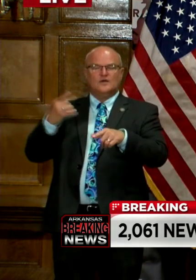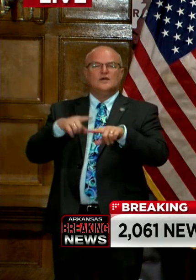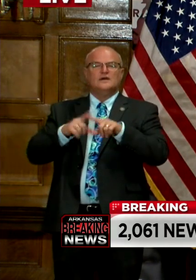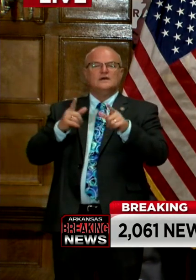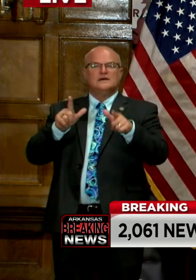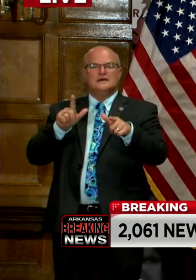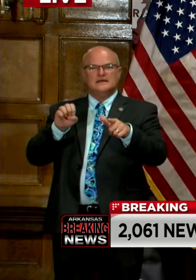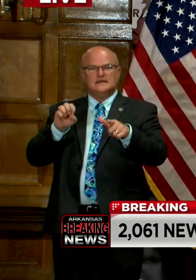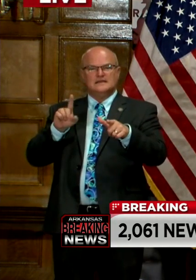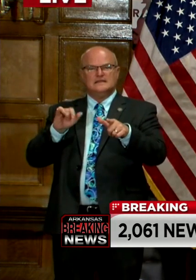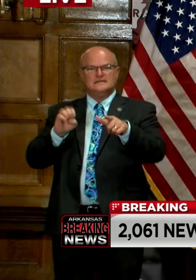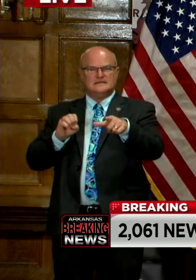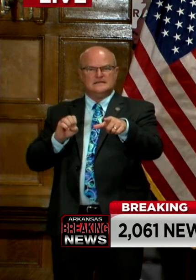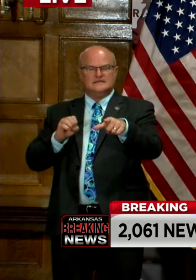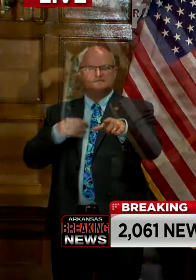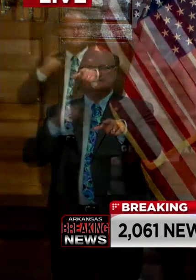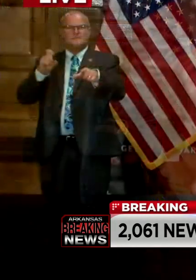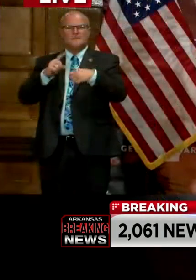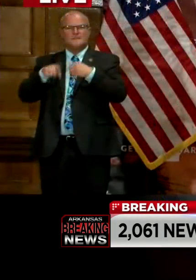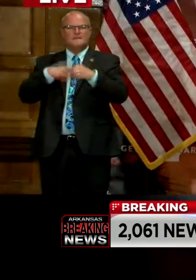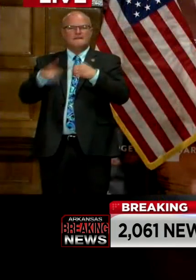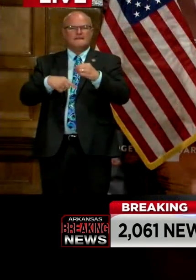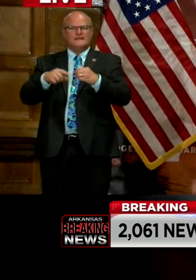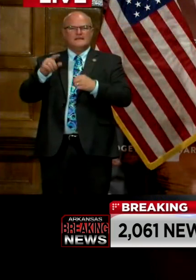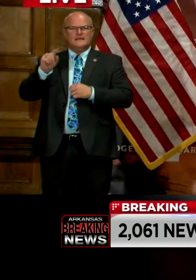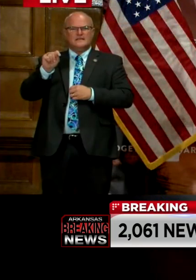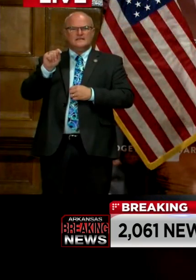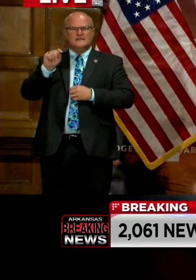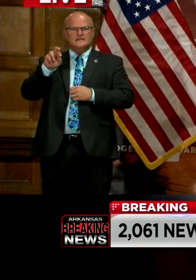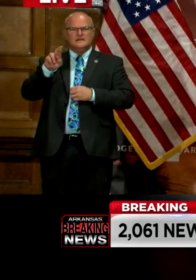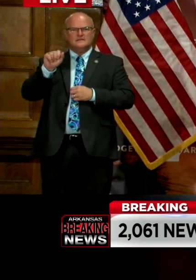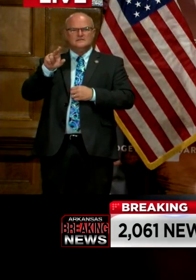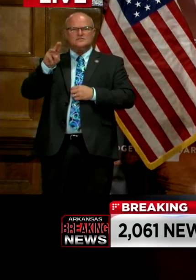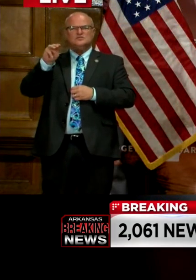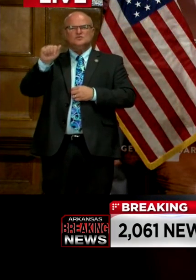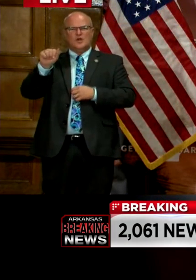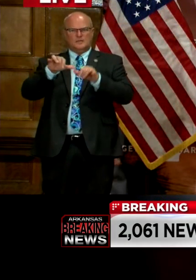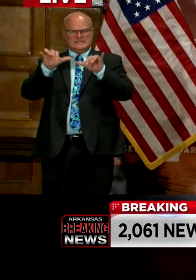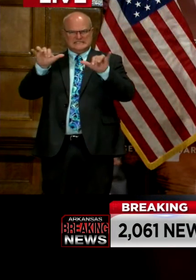ANY QUESTIONS. AT THE ABLE FIRST LESLEY AND WE'LL REMOTELY.